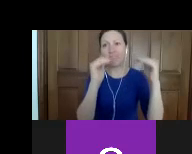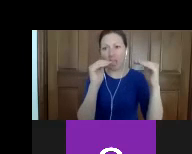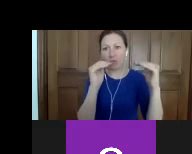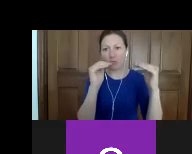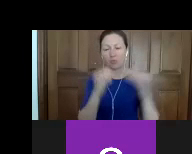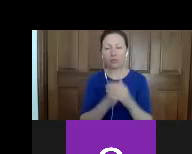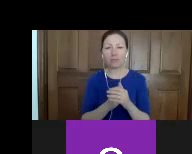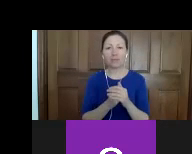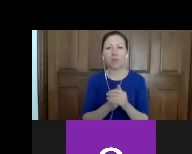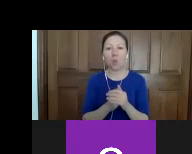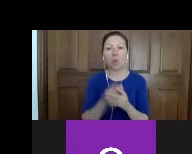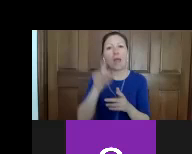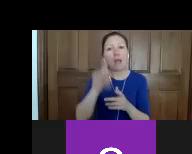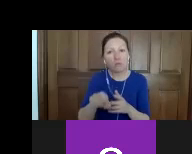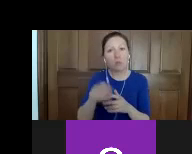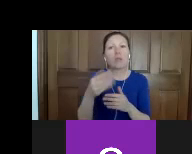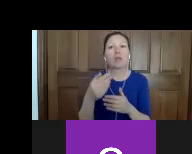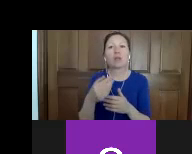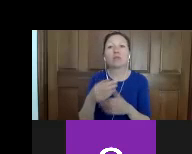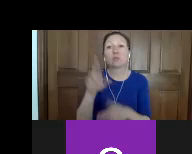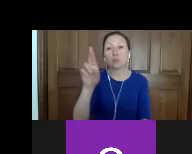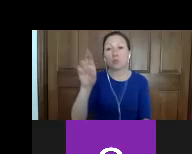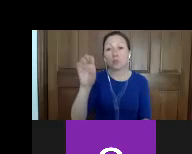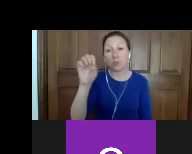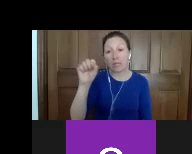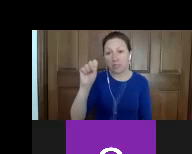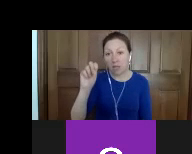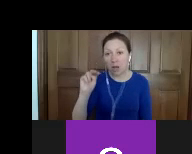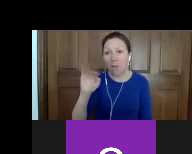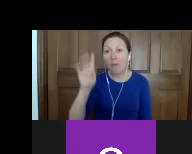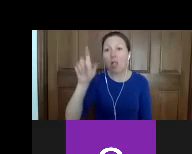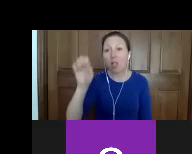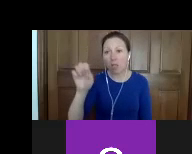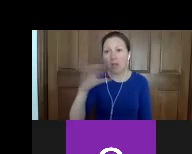safe follow the corporate chain of command, document everything.